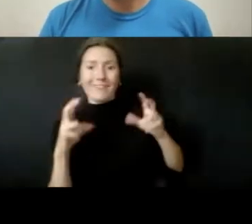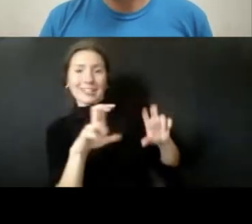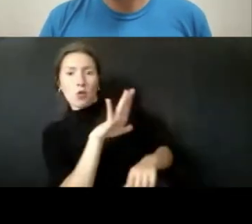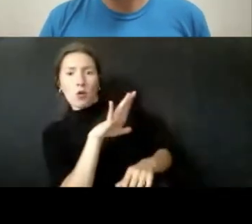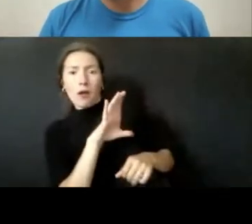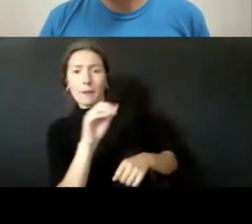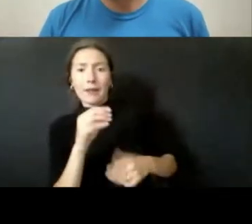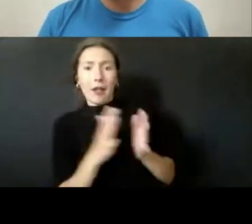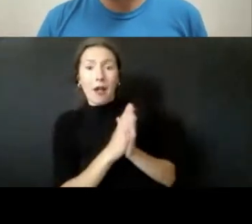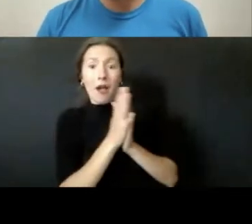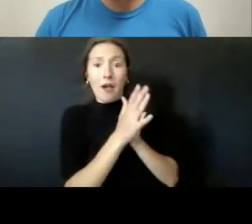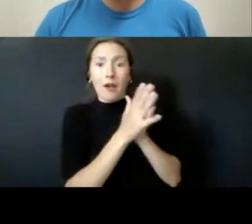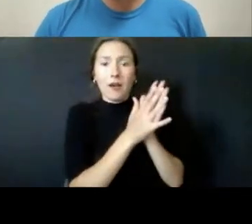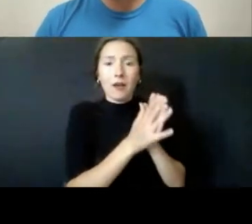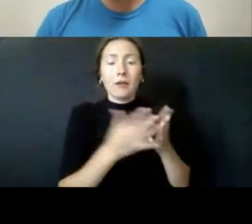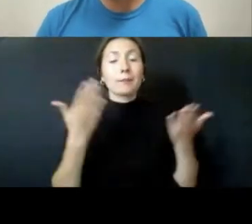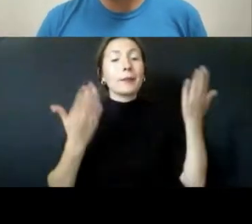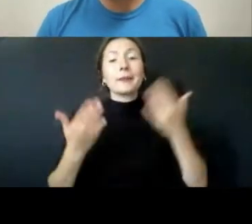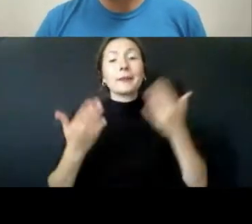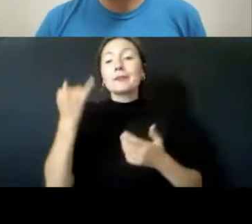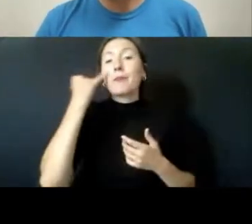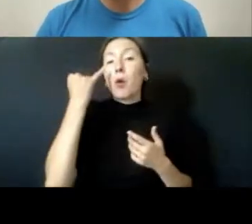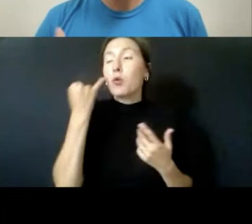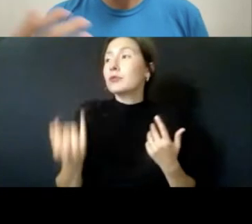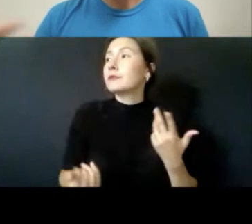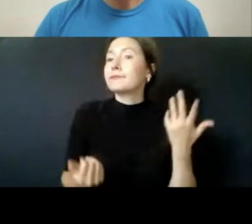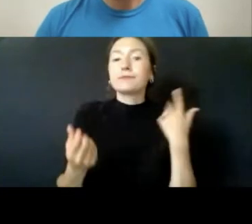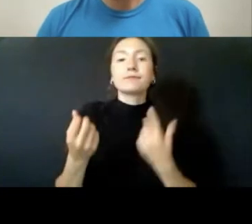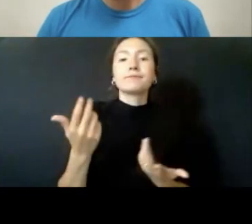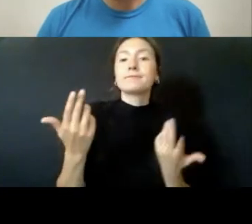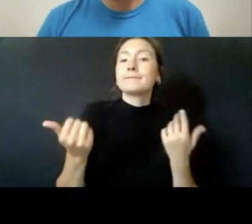the system was there well that can help drive your change in a system or that can help you